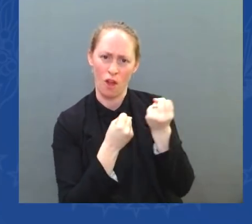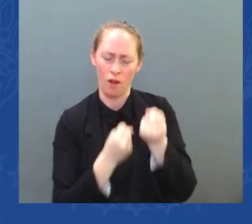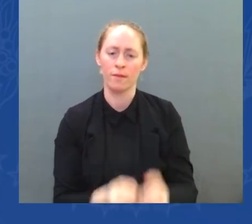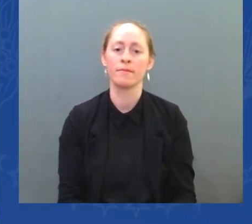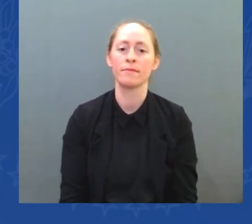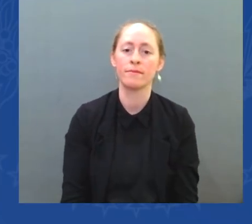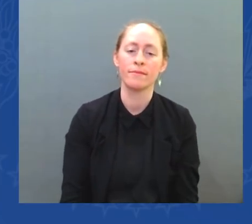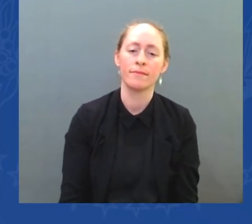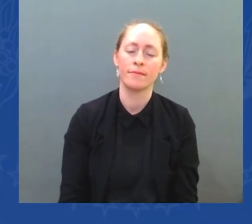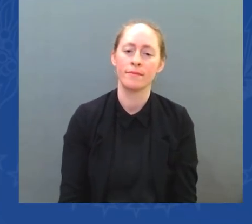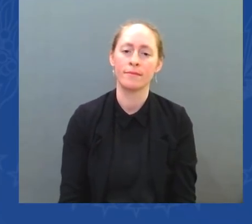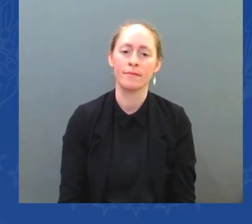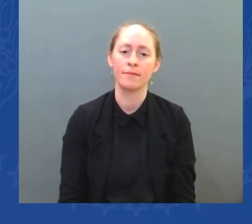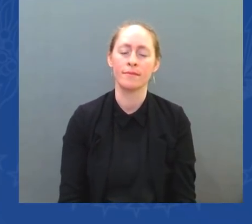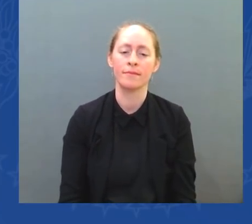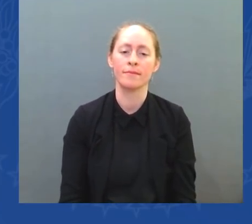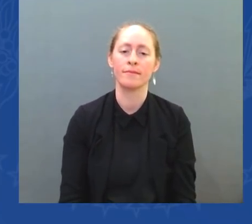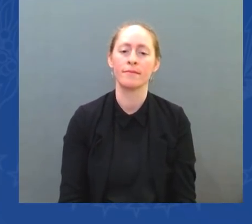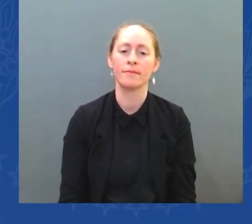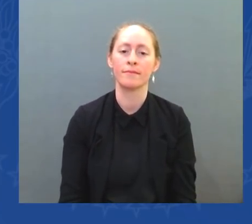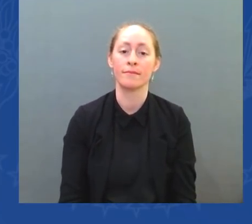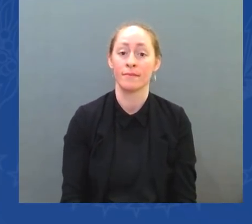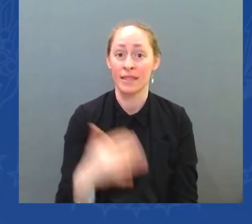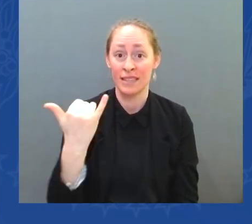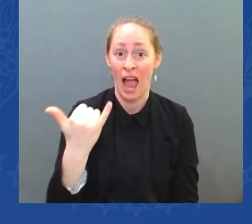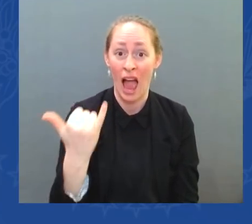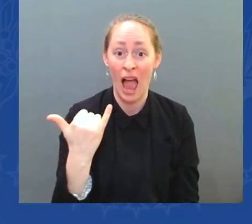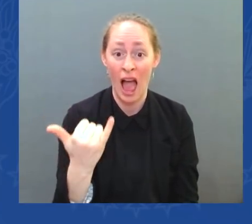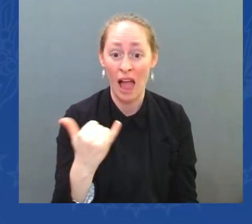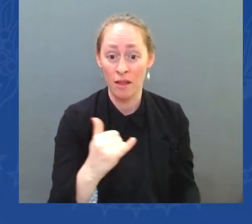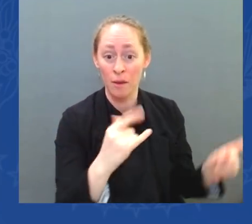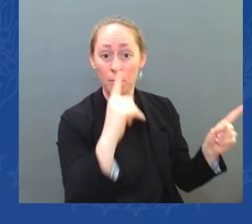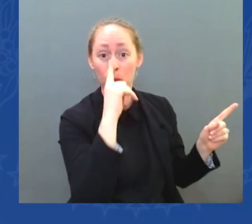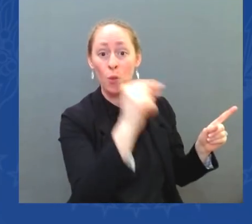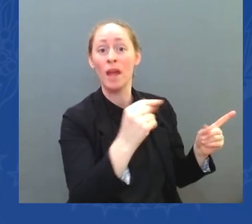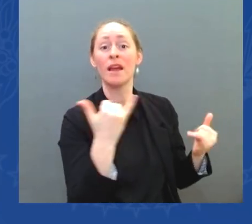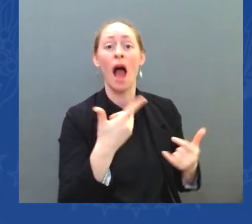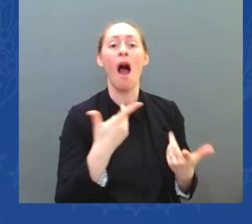Without American techno- -- look at the number of major American companies,